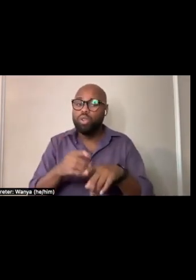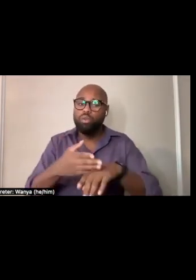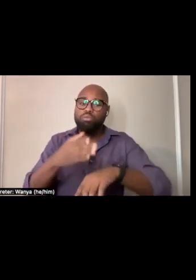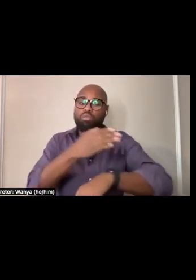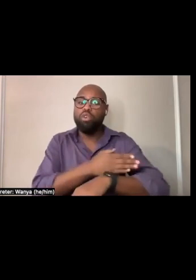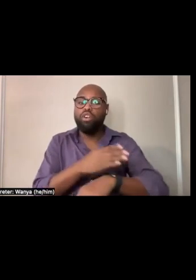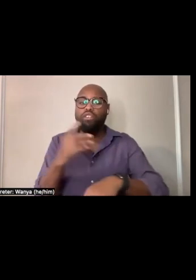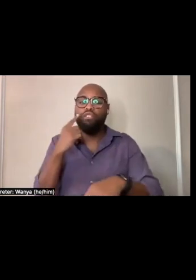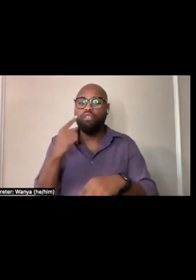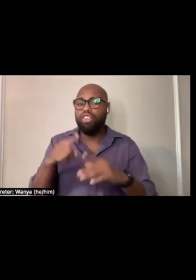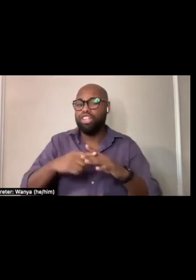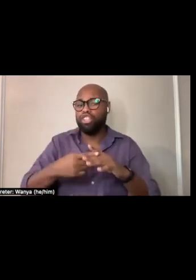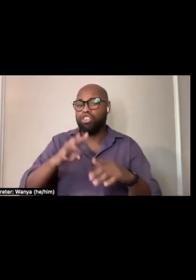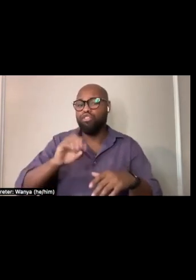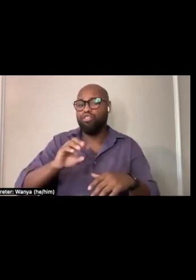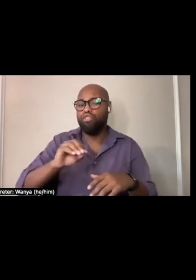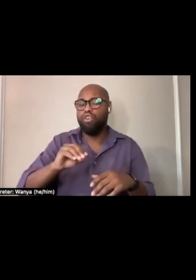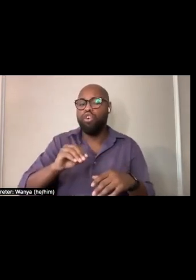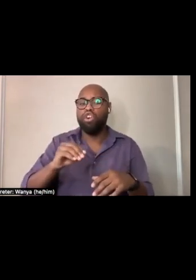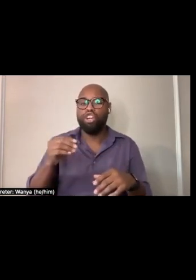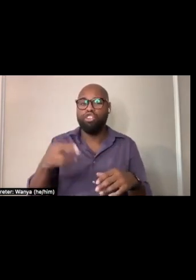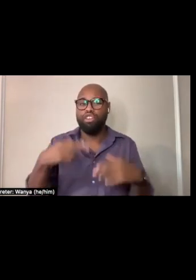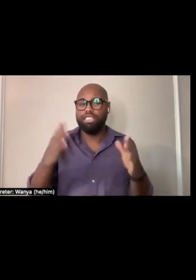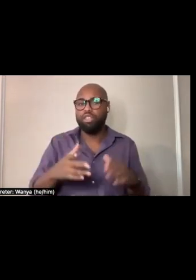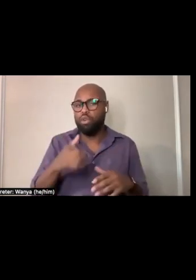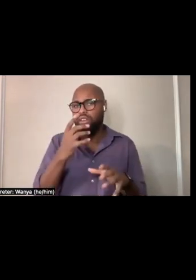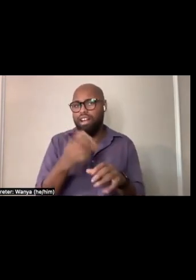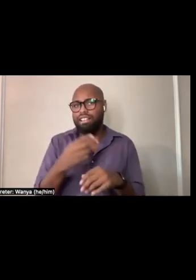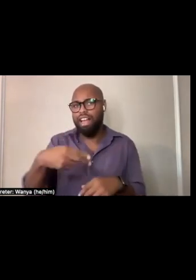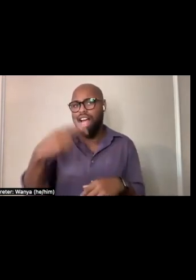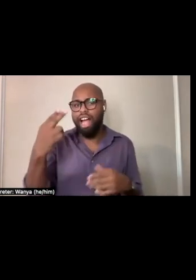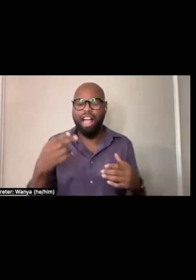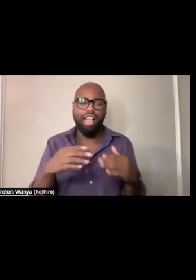who received the highest level of care. Just next slide please.